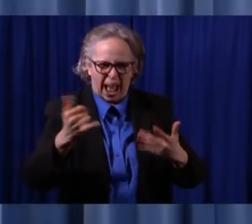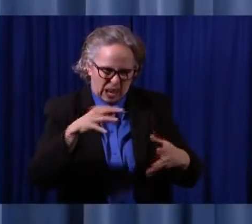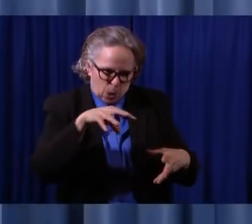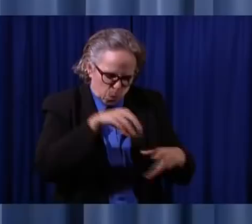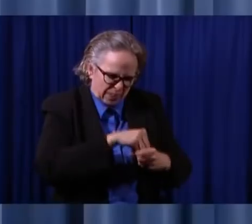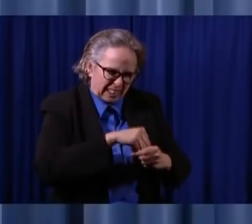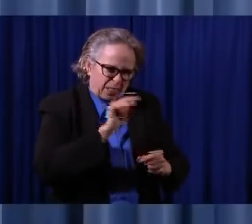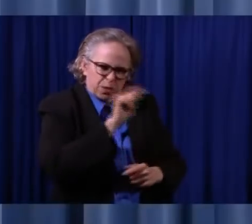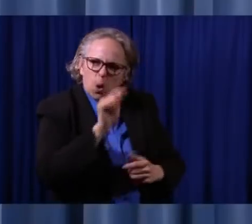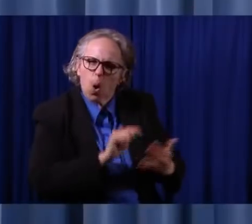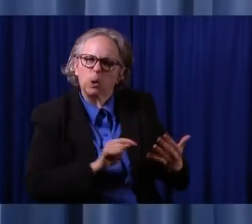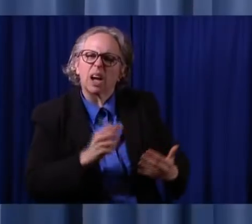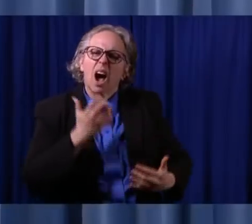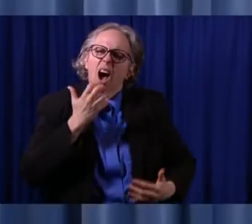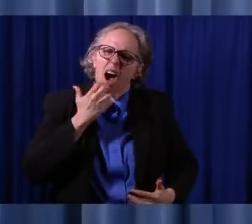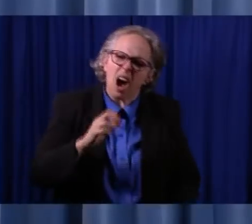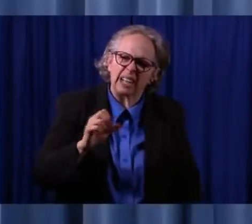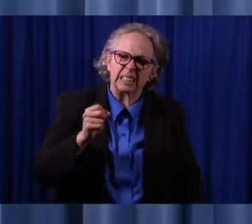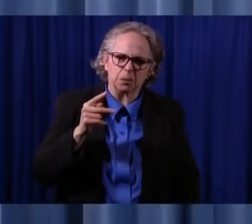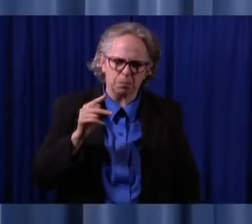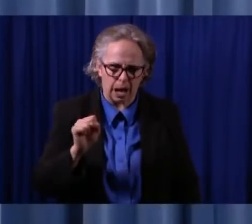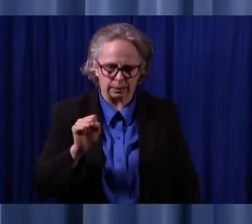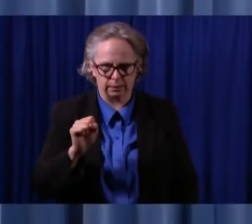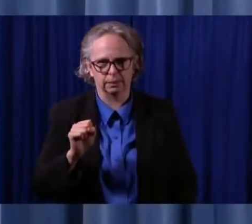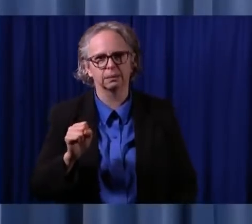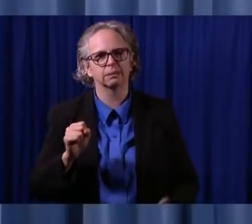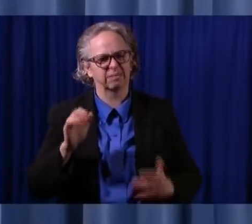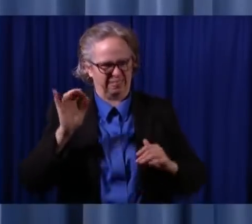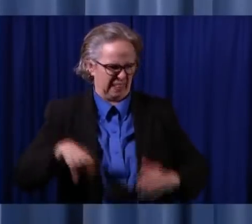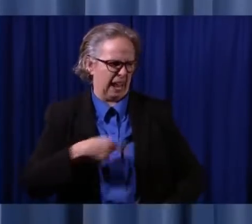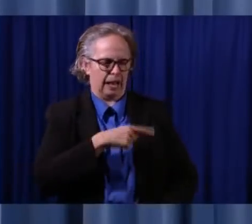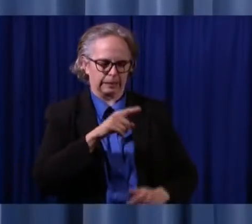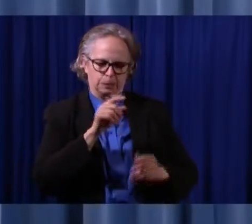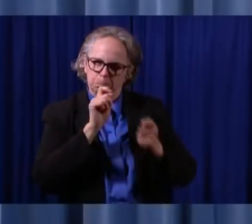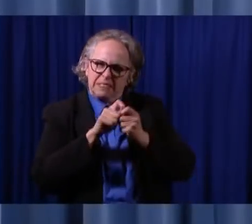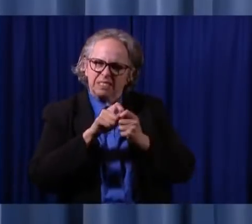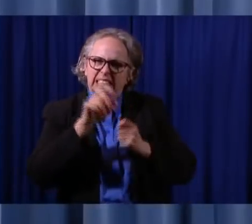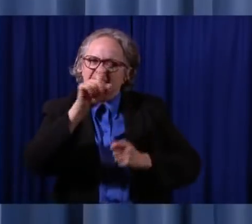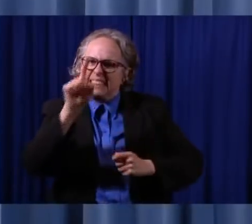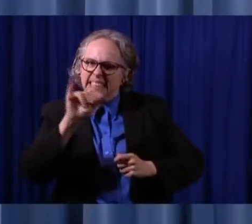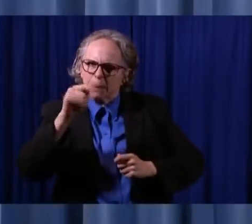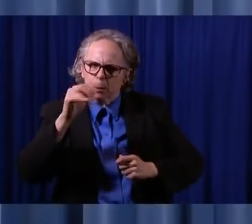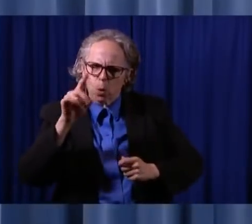OPENED FOR HALF A DAY OR A DAY, OR MAYBE A LITTLE BIT LONGER IN